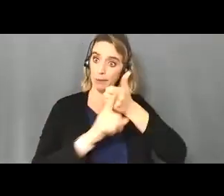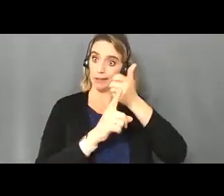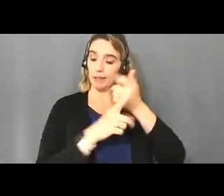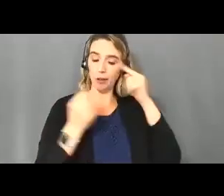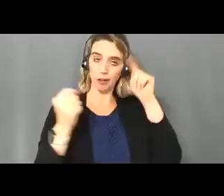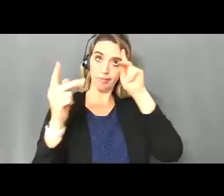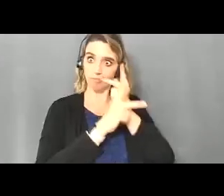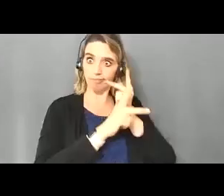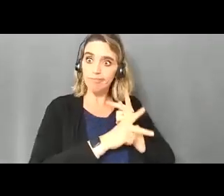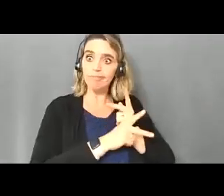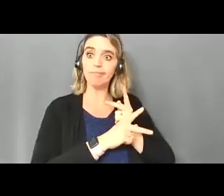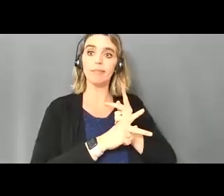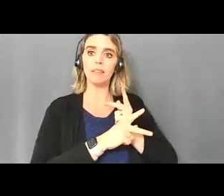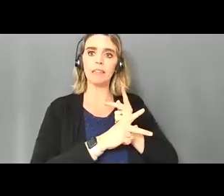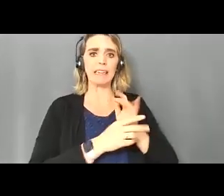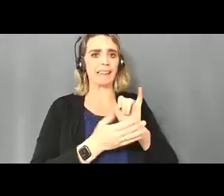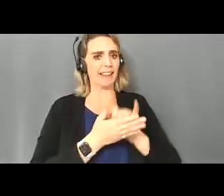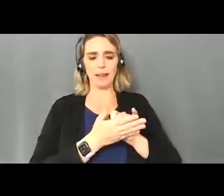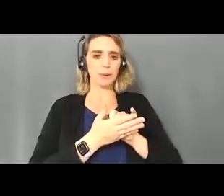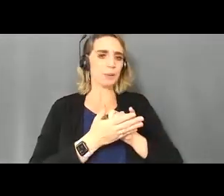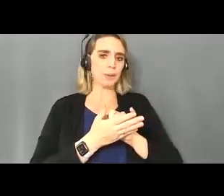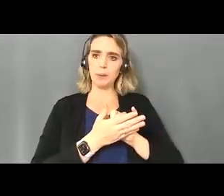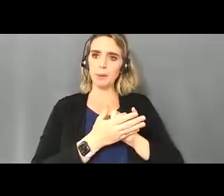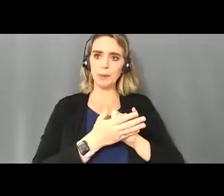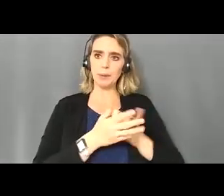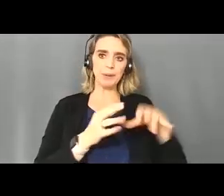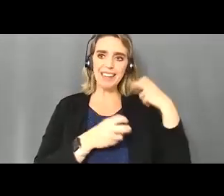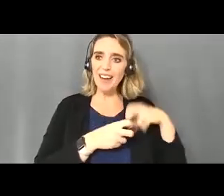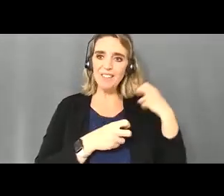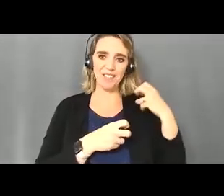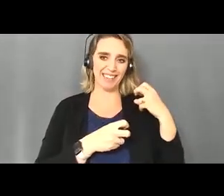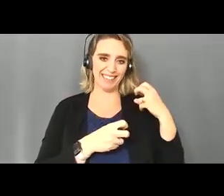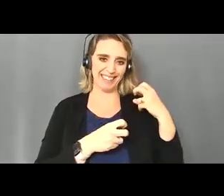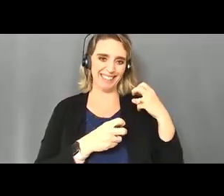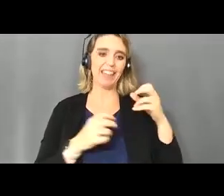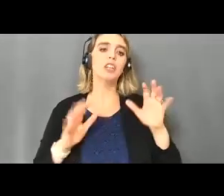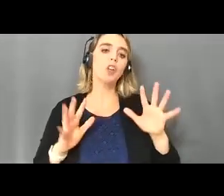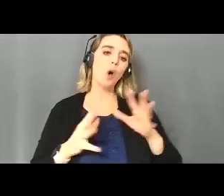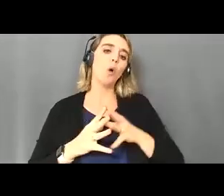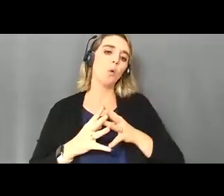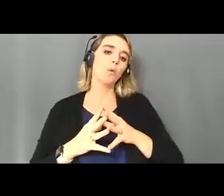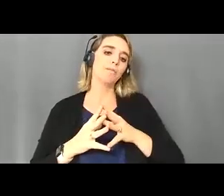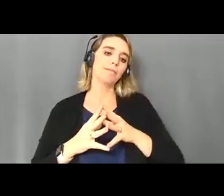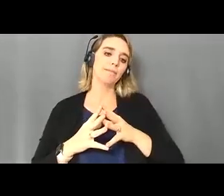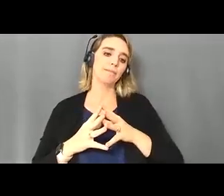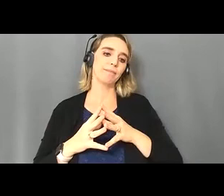which is a daunting task at first. And so I thought I'd try and be helpful